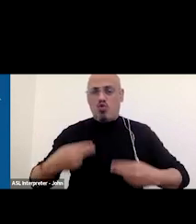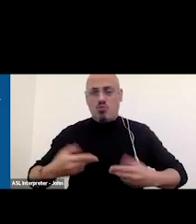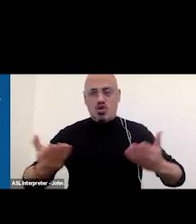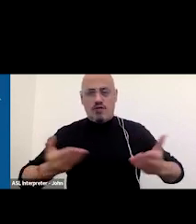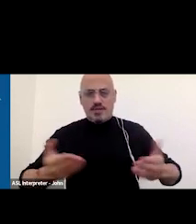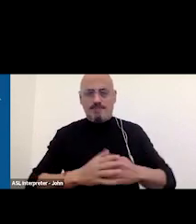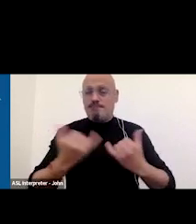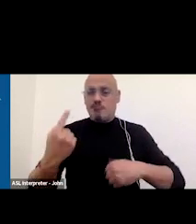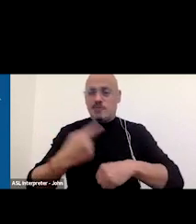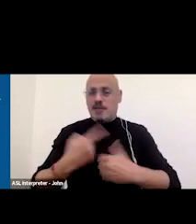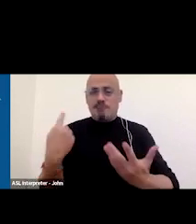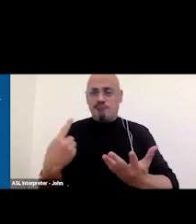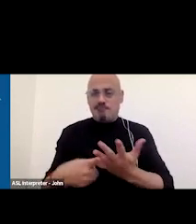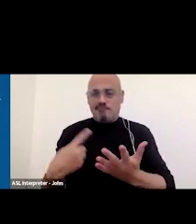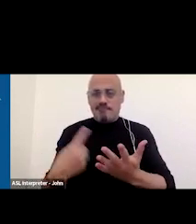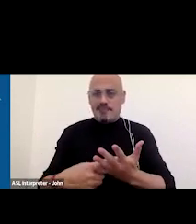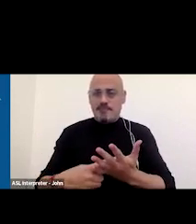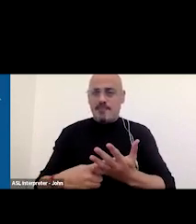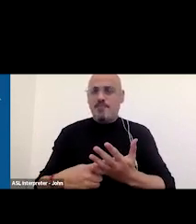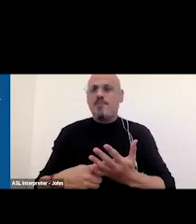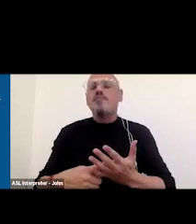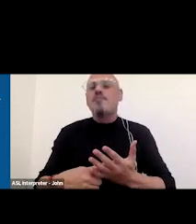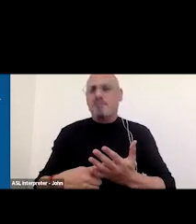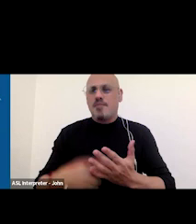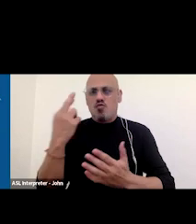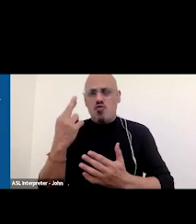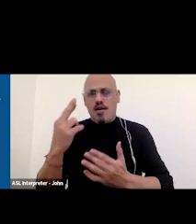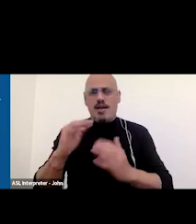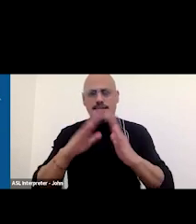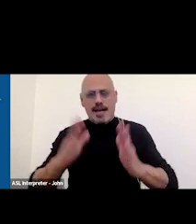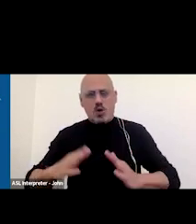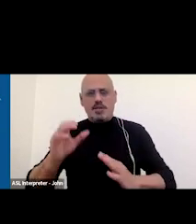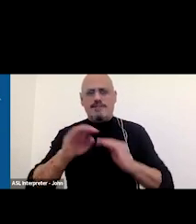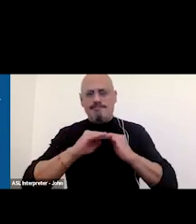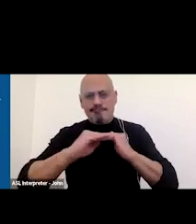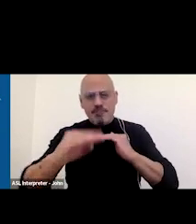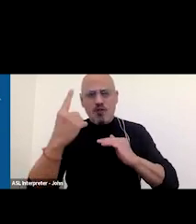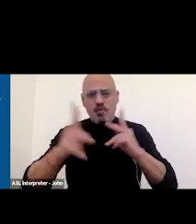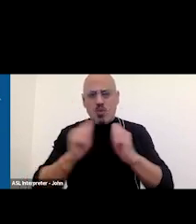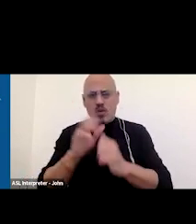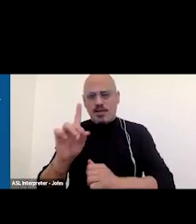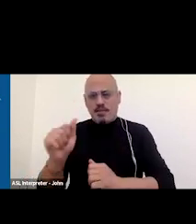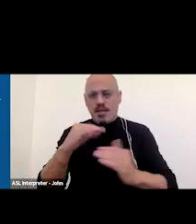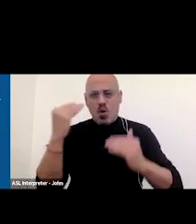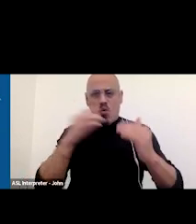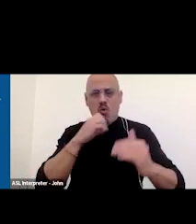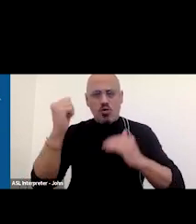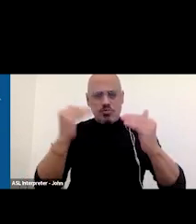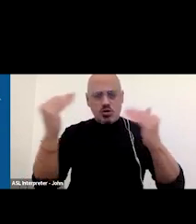Today I'll be discussing realizing the housing stability for people with disabilities and older adults, and opportunities to partner